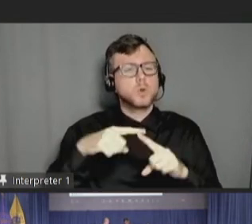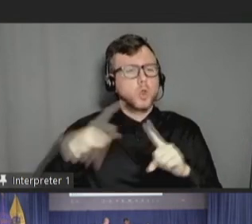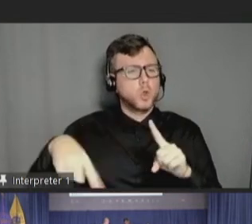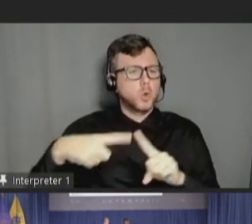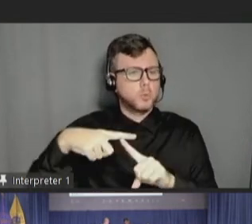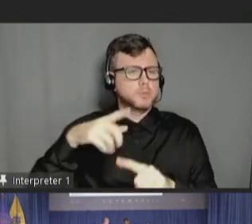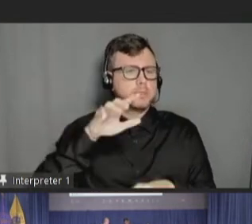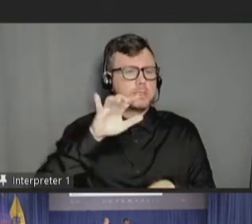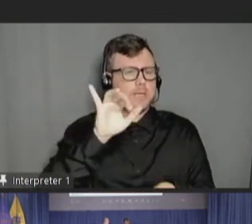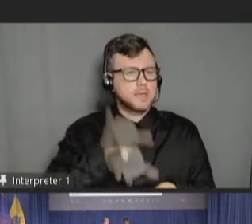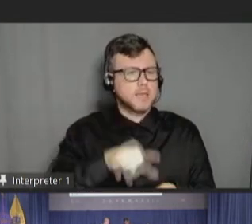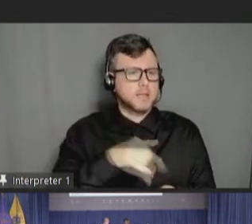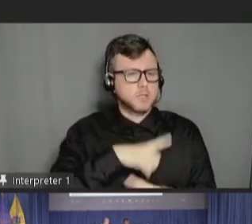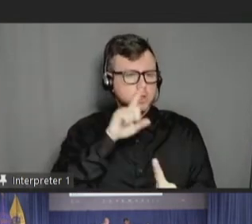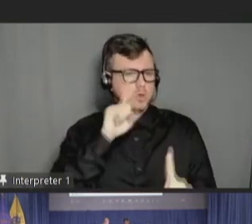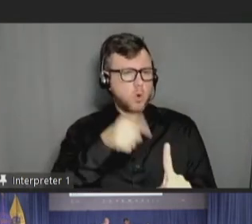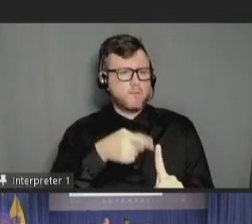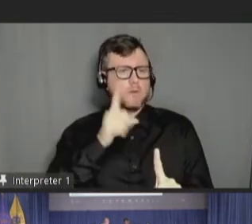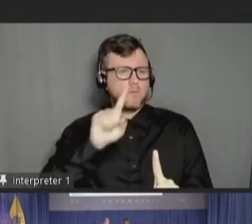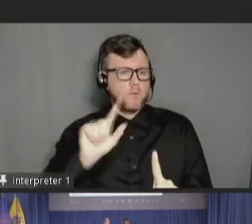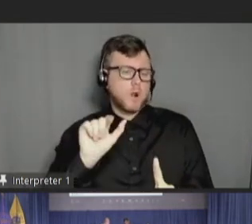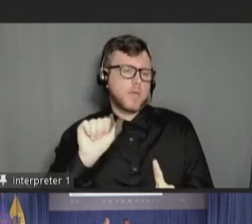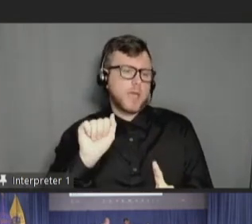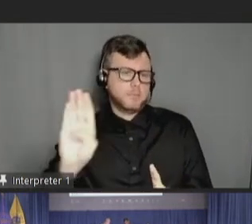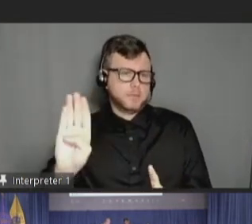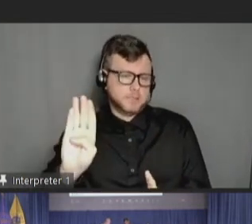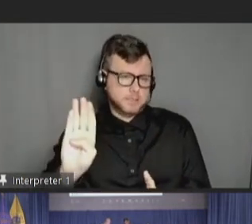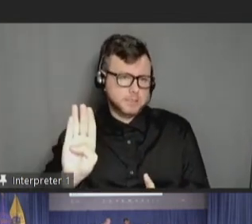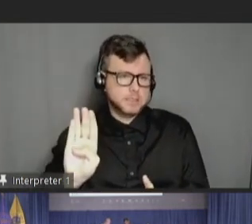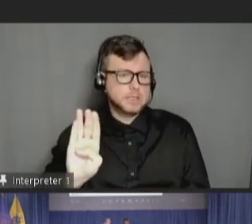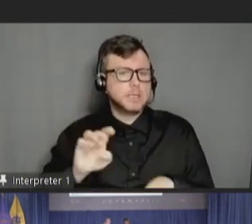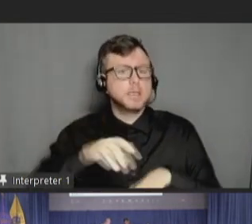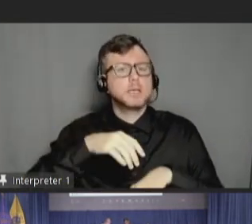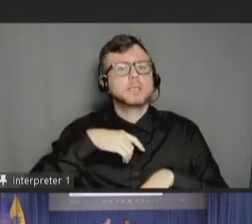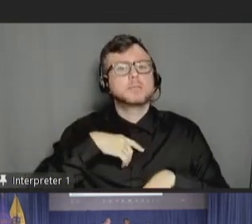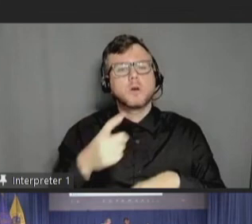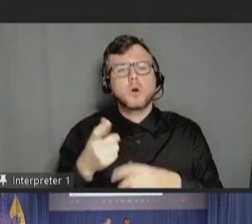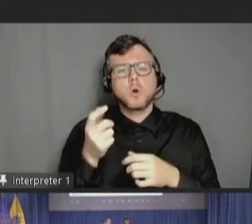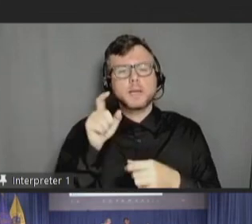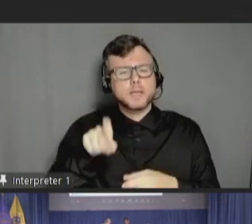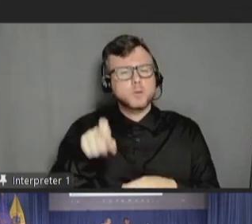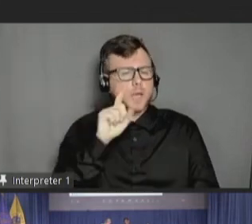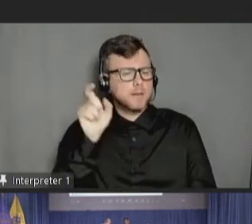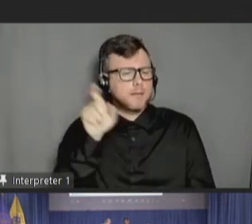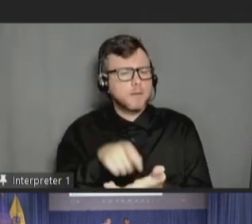of these opsonic antibodies. So, the current strategy is to identify which loops of these